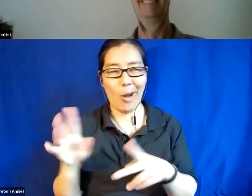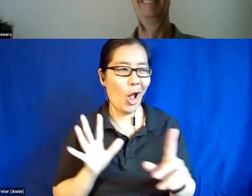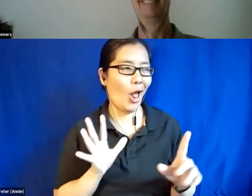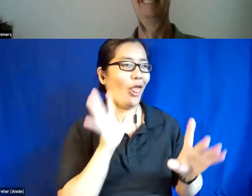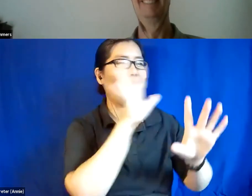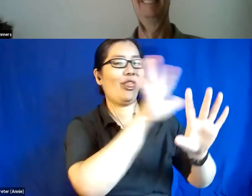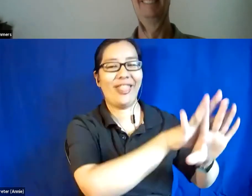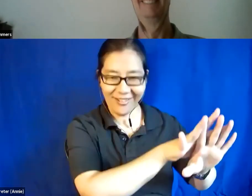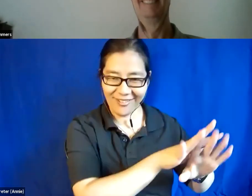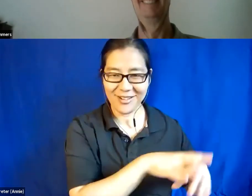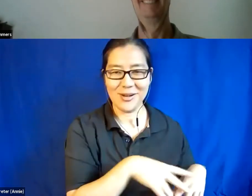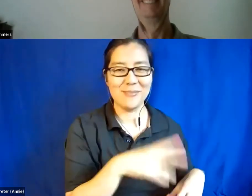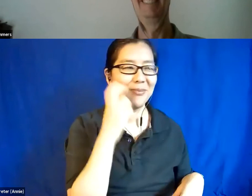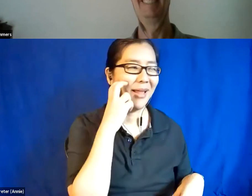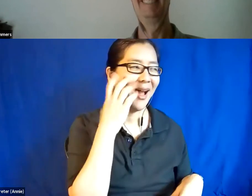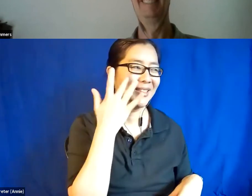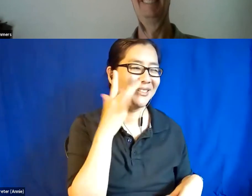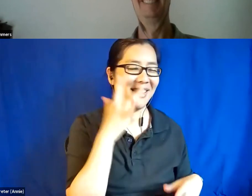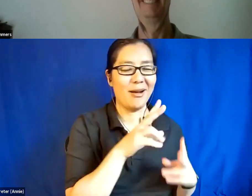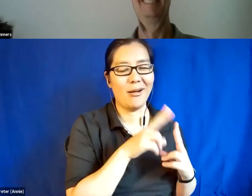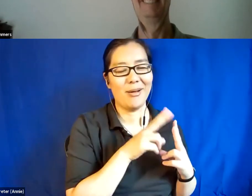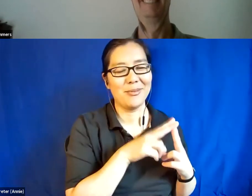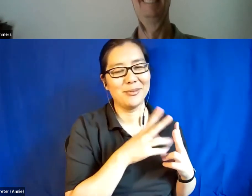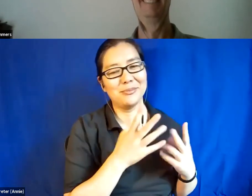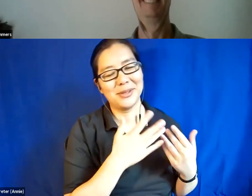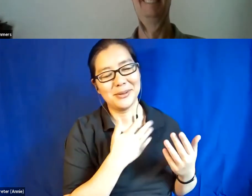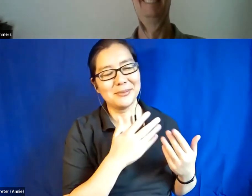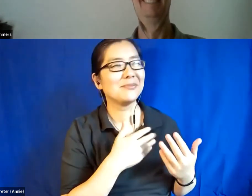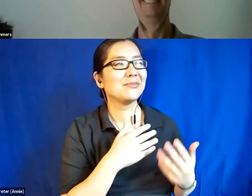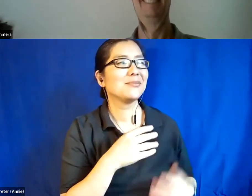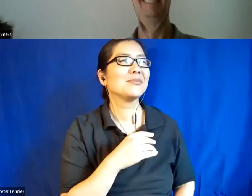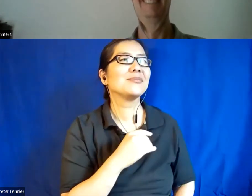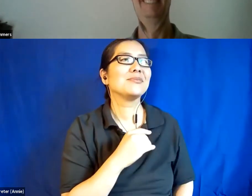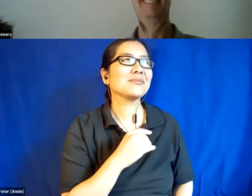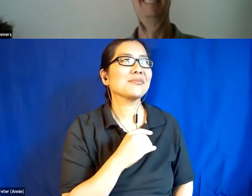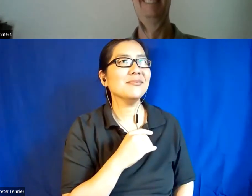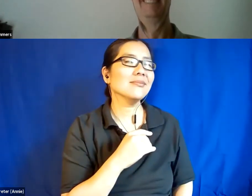eded couple. It's sort of like that